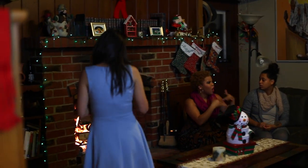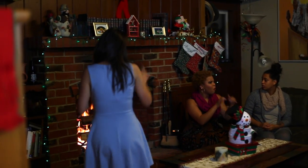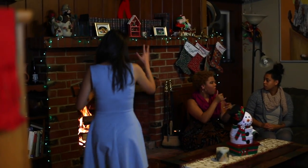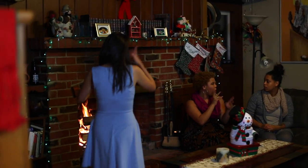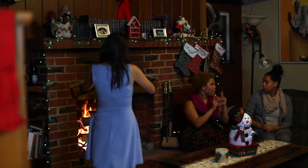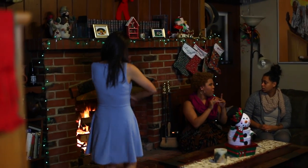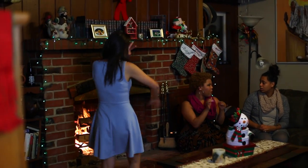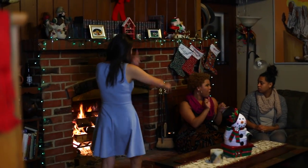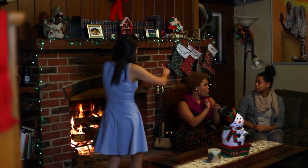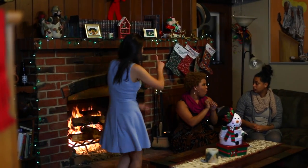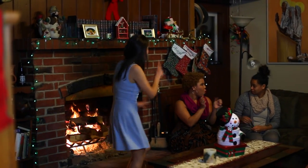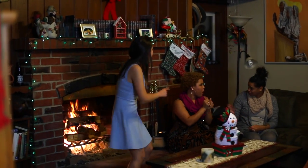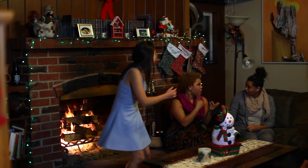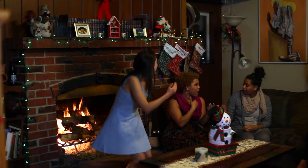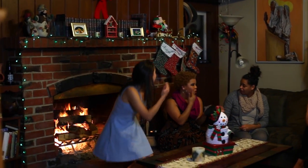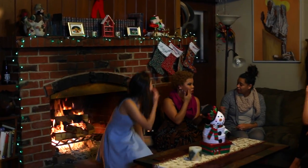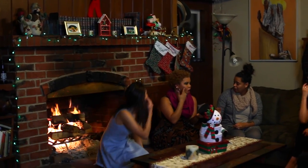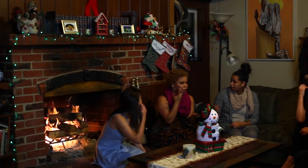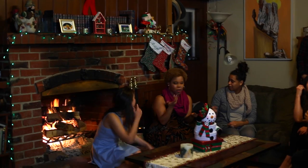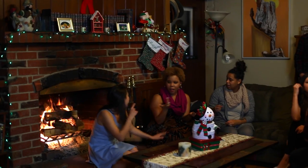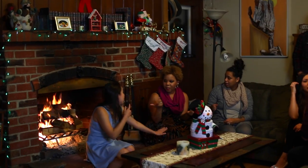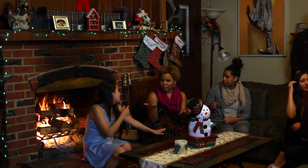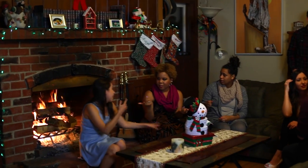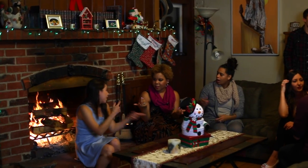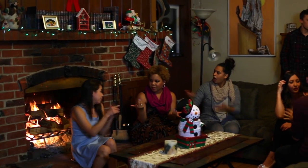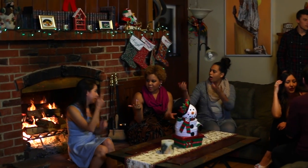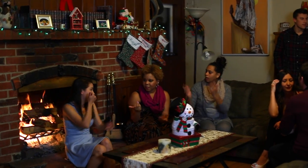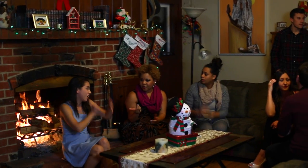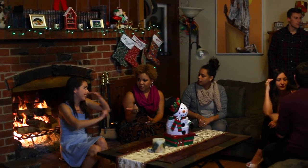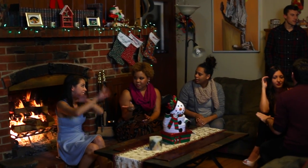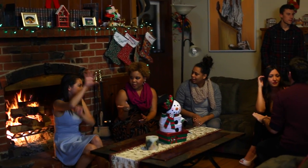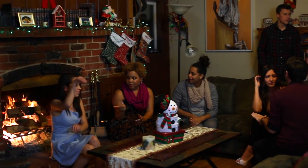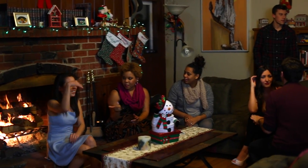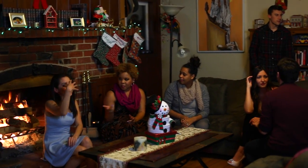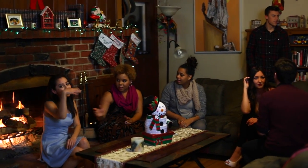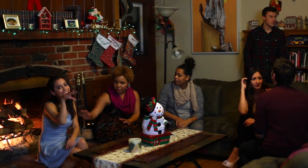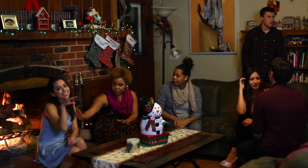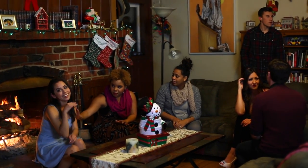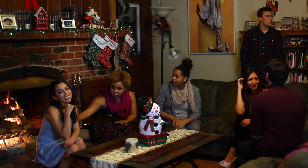I should be chilling with my folks, I know. But I'mma be under the mistletoe.